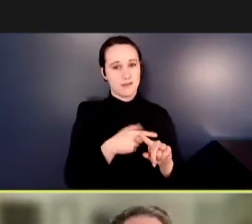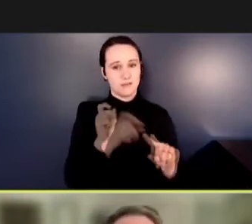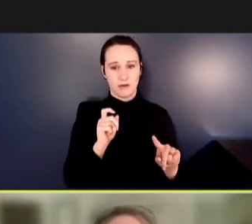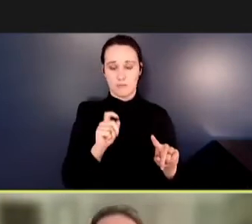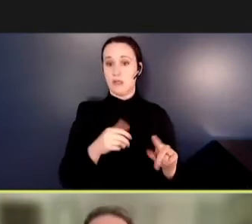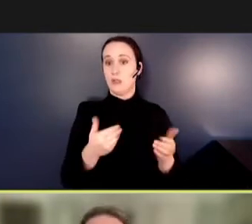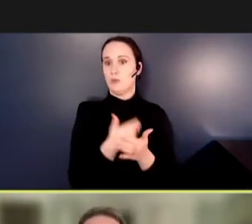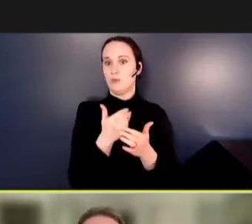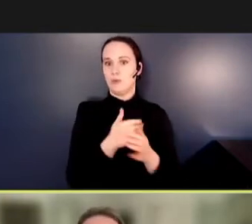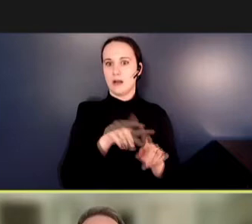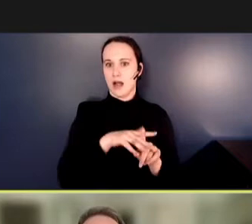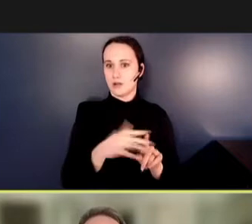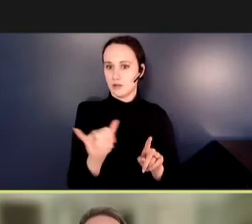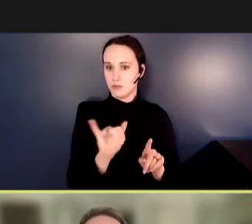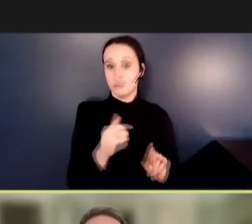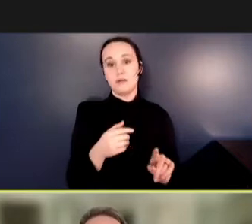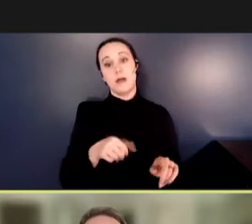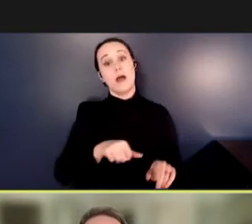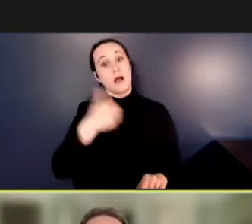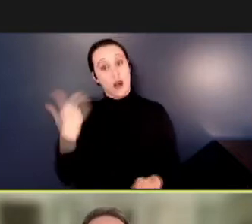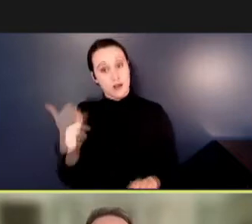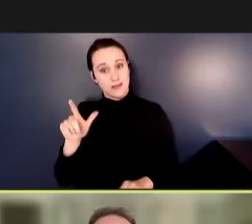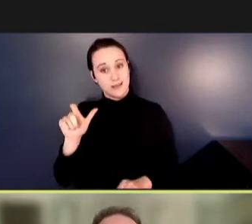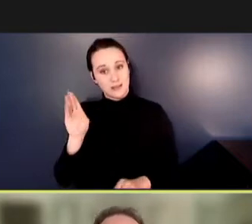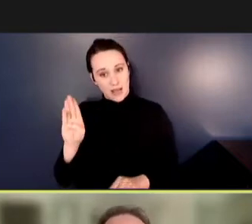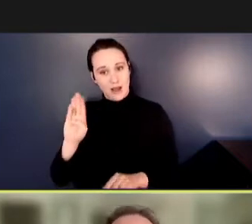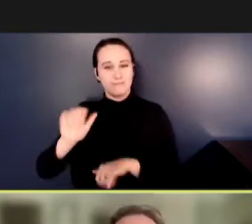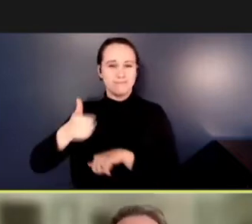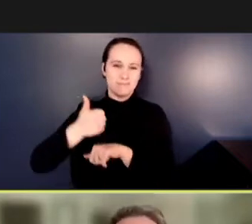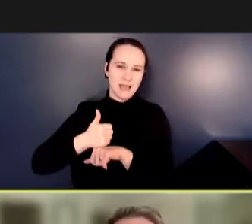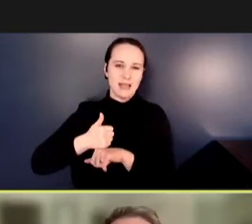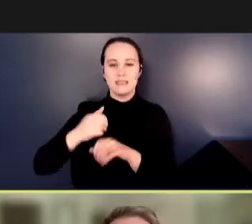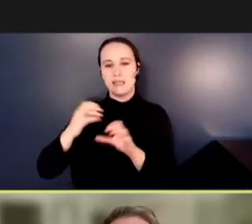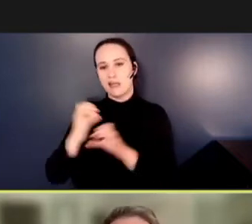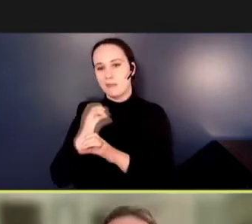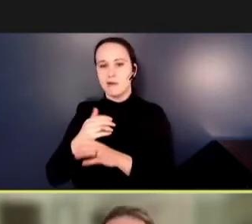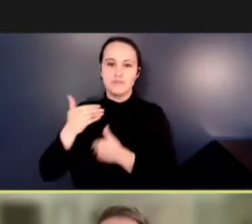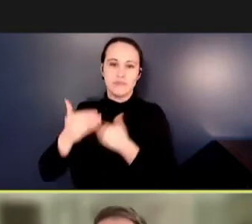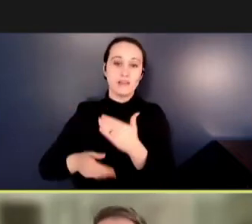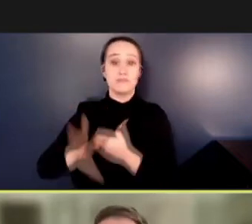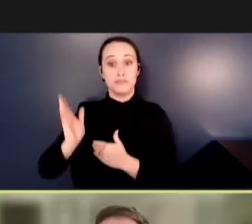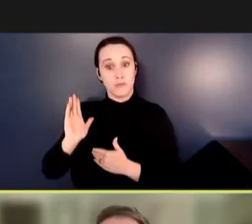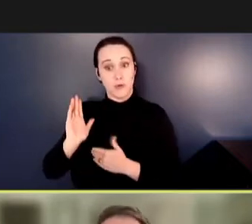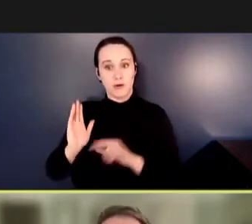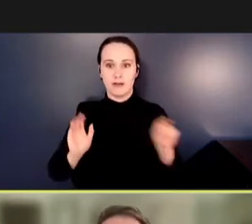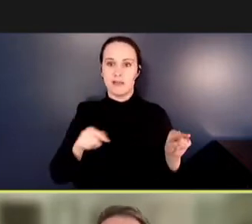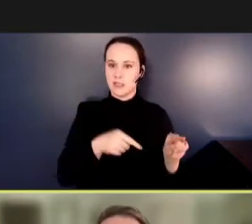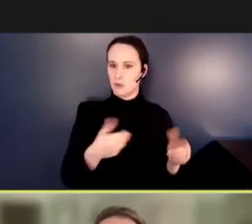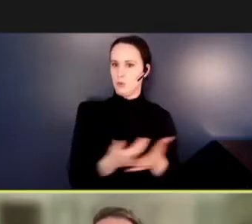the laboratory-based chemical process that we've been using for antibiotic discovery. So, that's